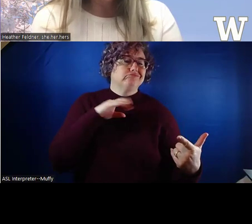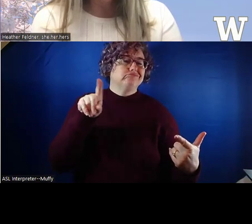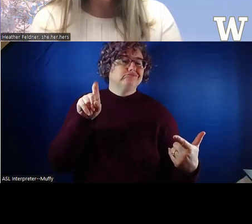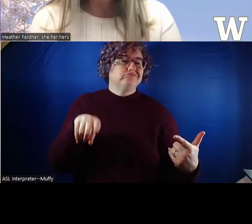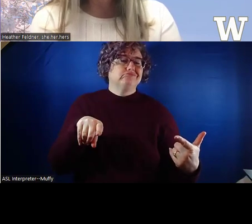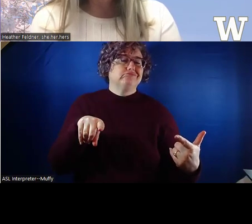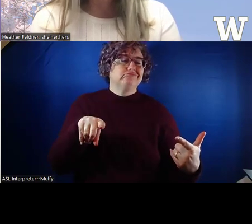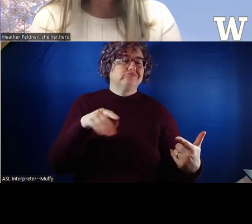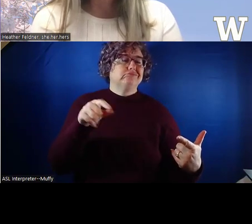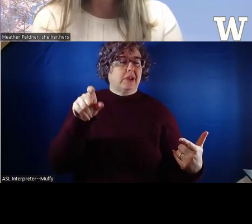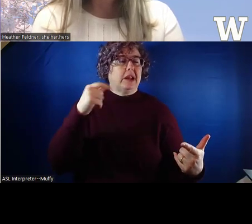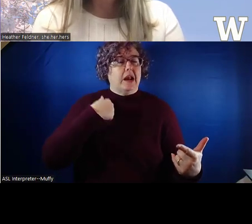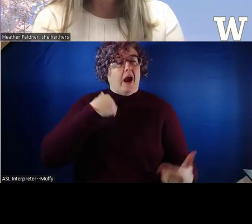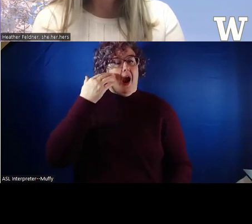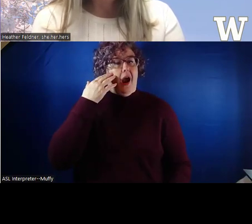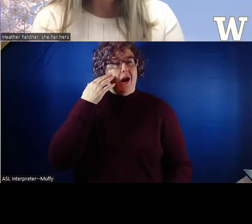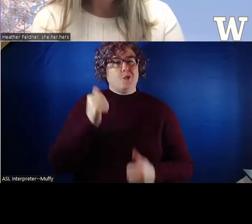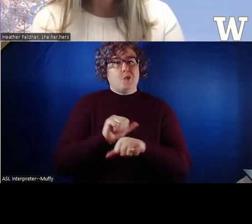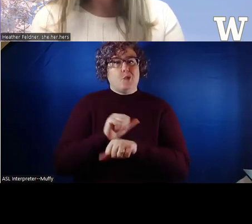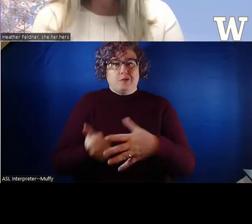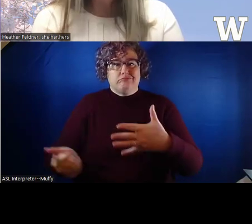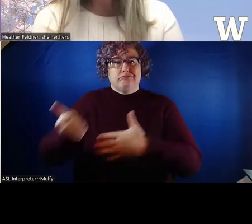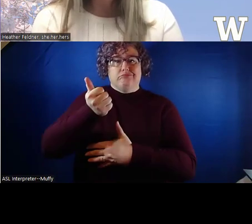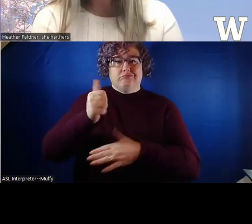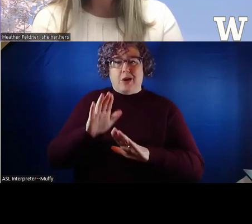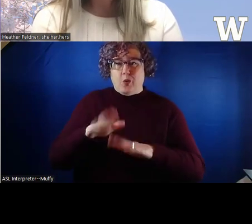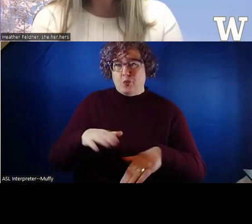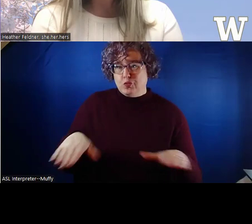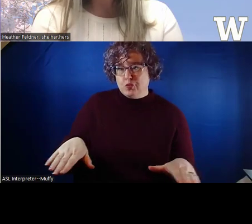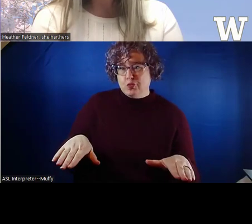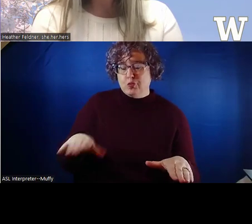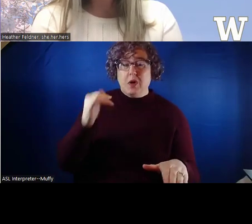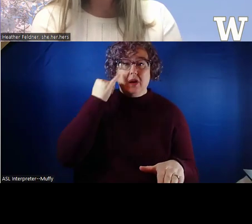since I know that you work primarily with children, whether or not you've ever encountered,